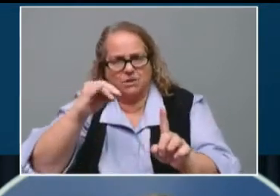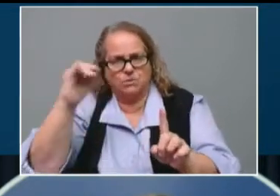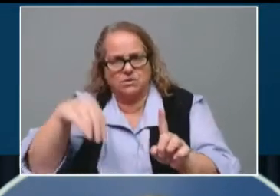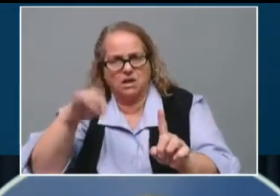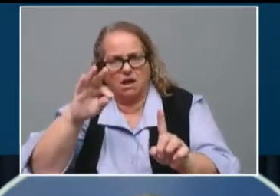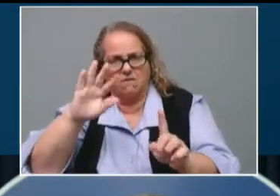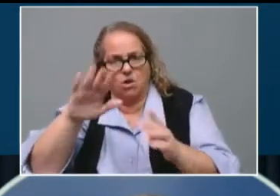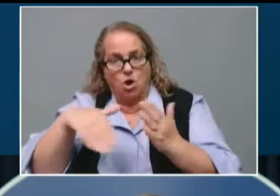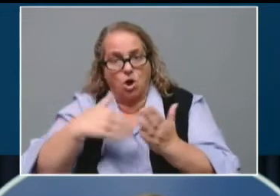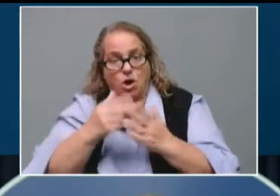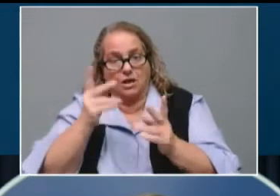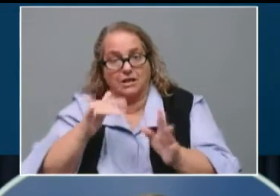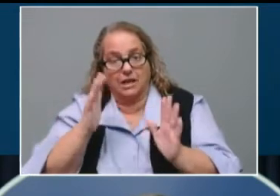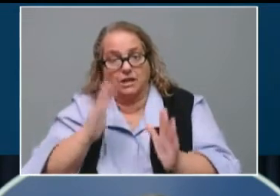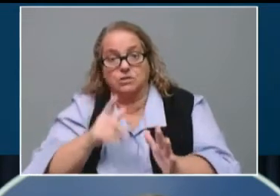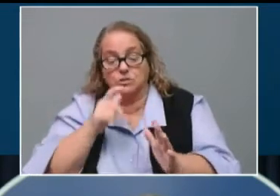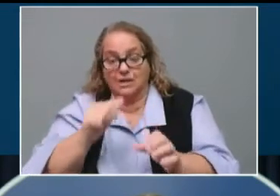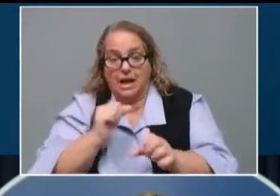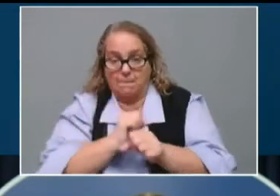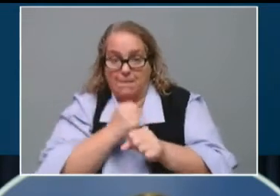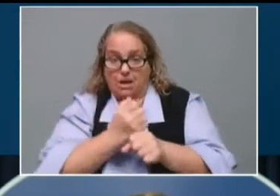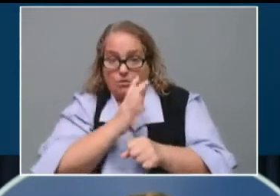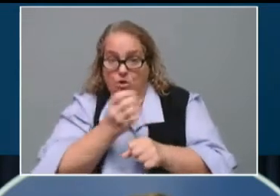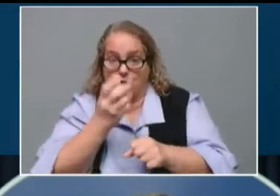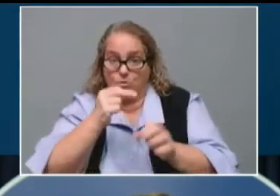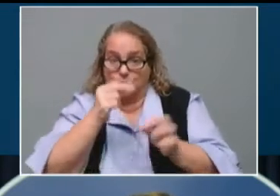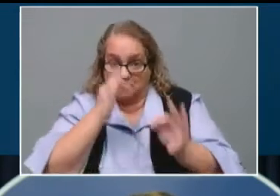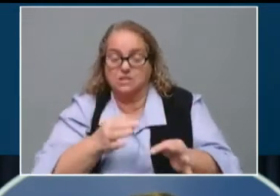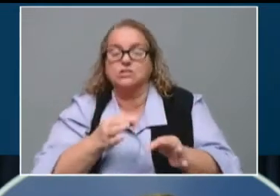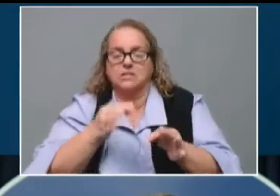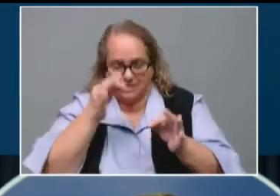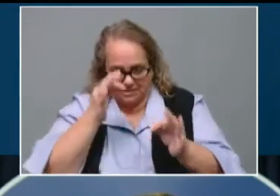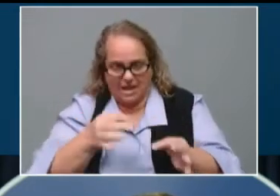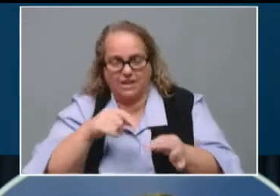decided this is a pretty good decision and people continue to get vaccinated